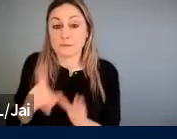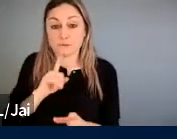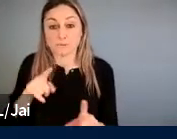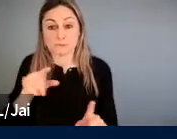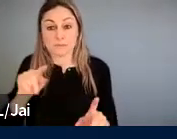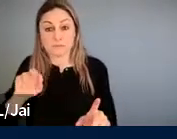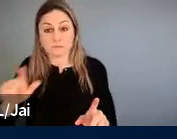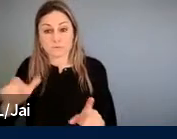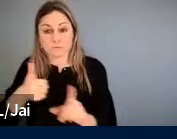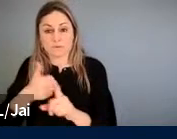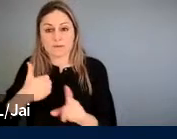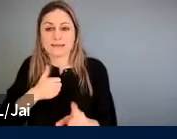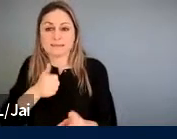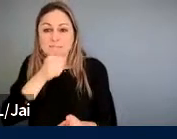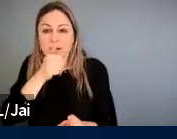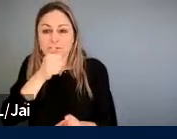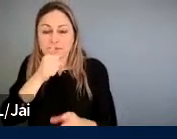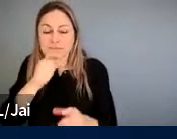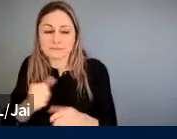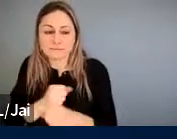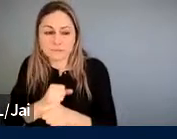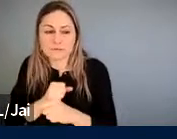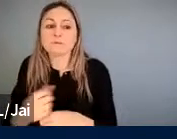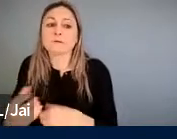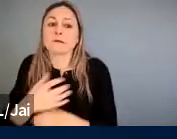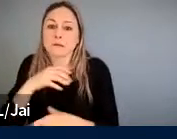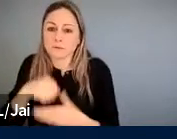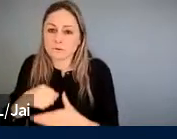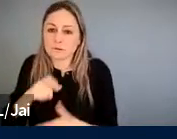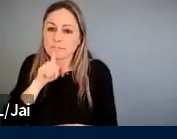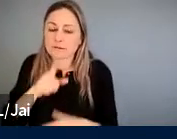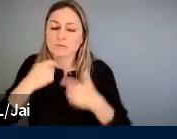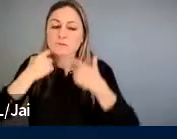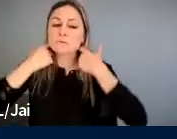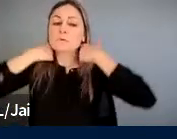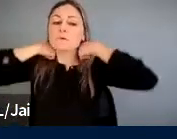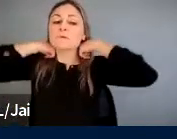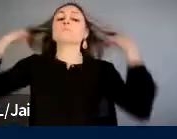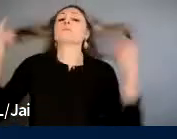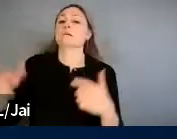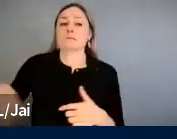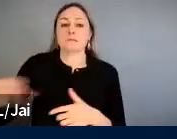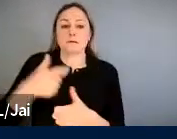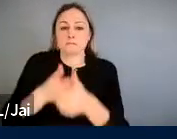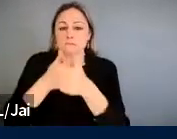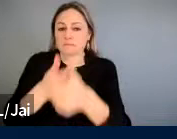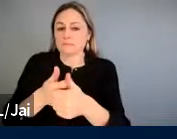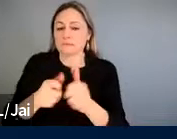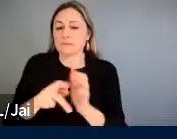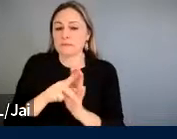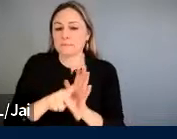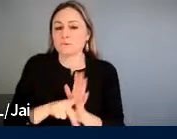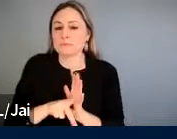protection, including making sure that they're adhering to the principles of minimizing the